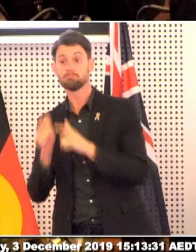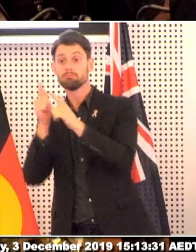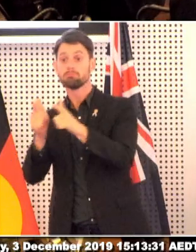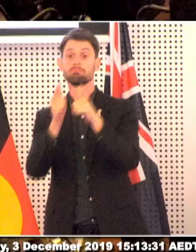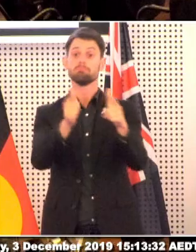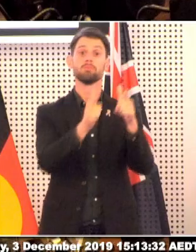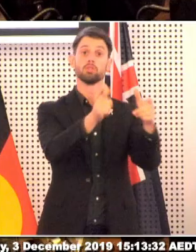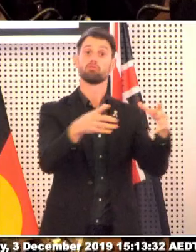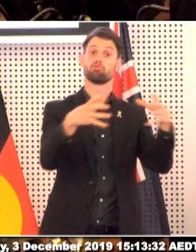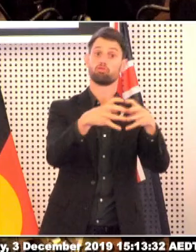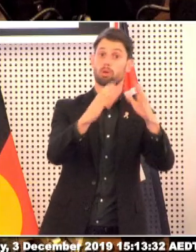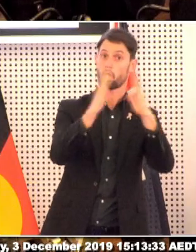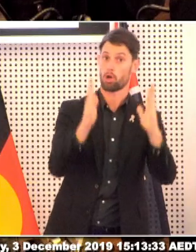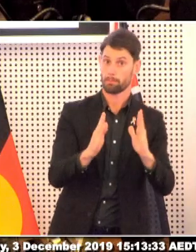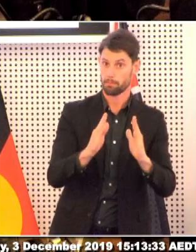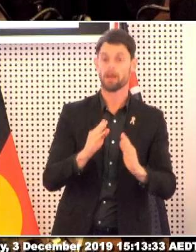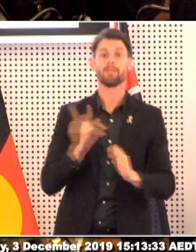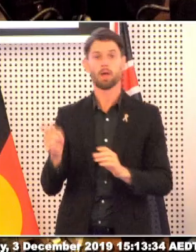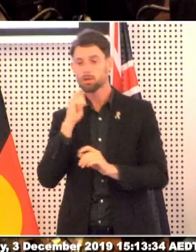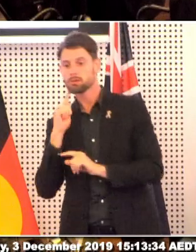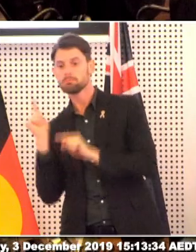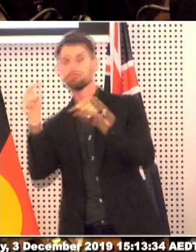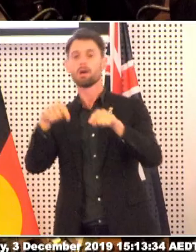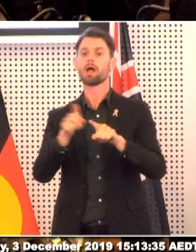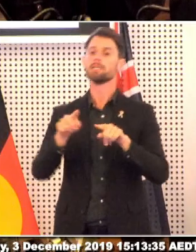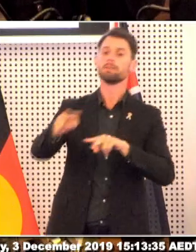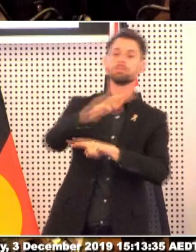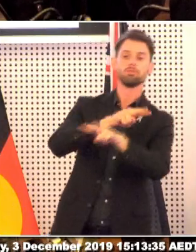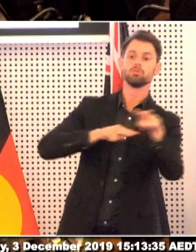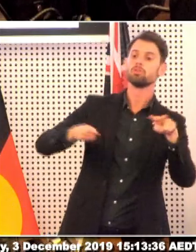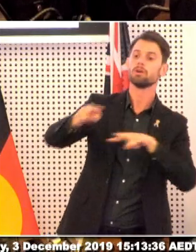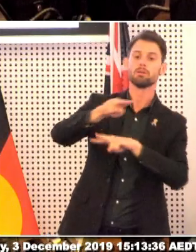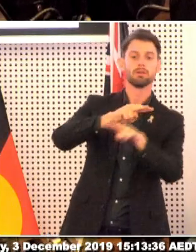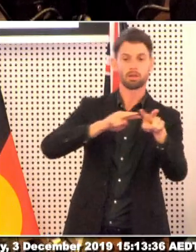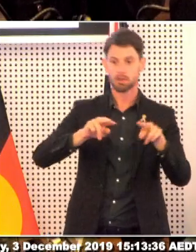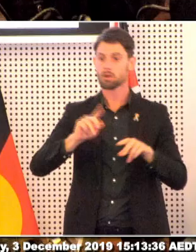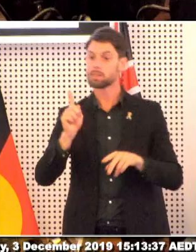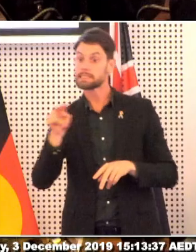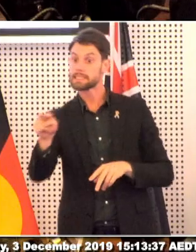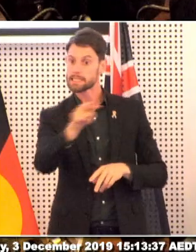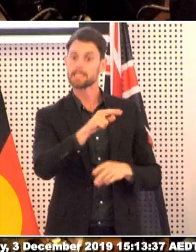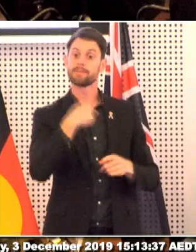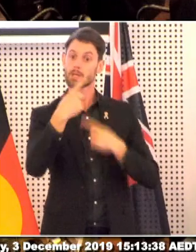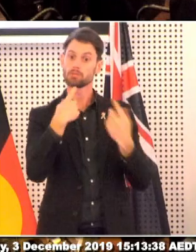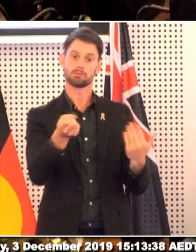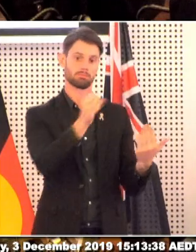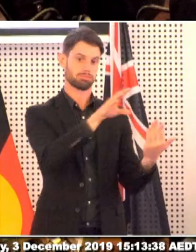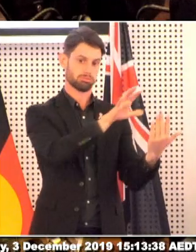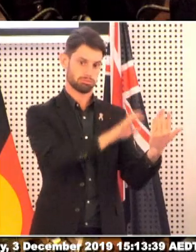involves undertaking inspections of the group homes and preparing a report. Yes. That’s a simplified version. Yes, that’s correct.